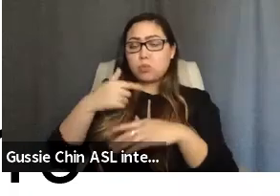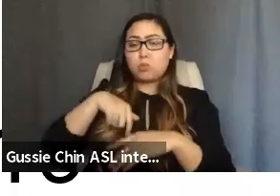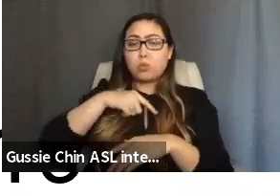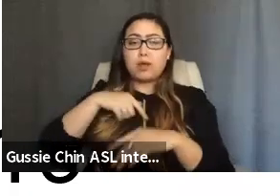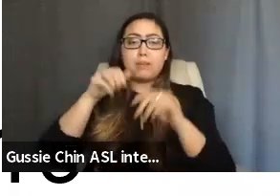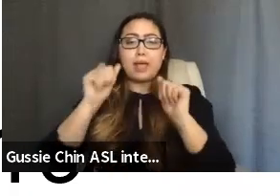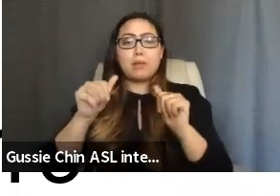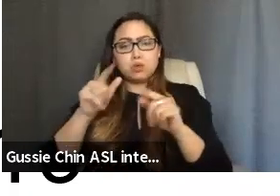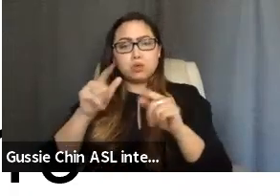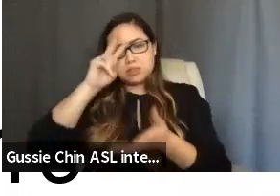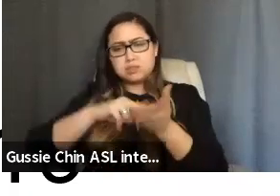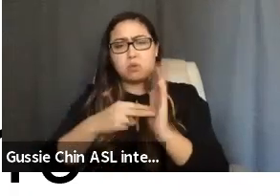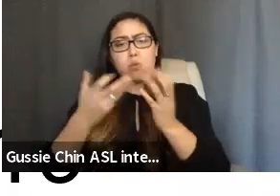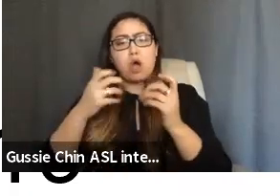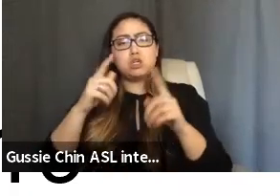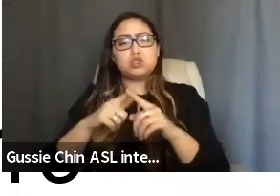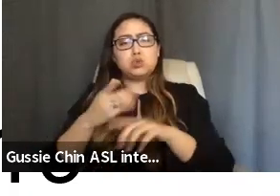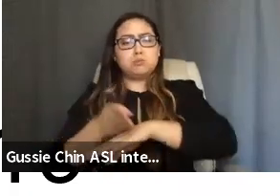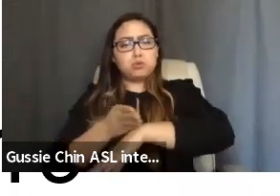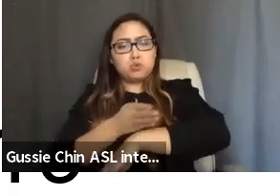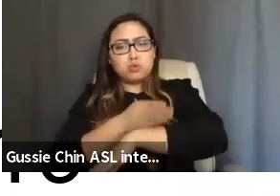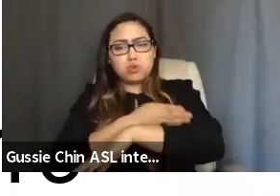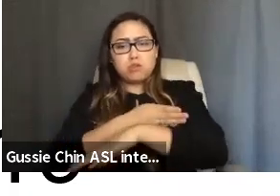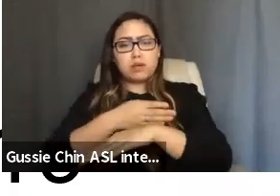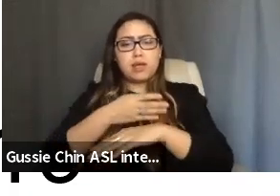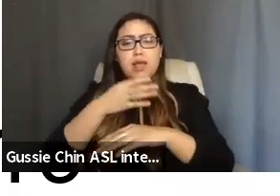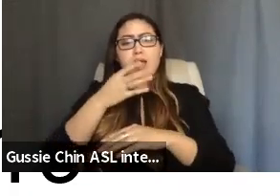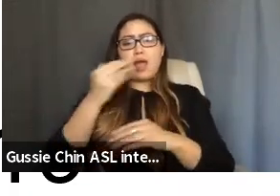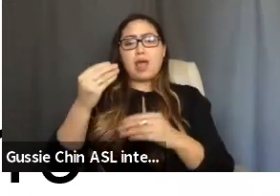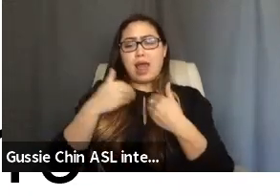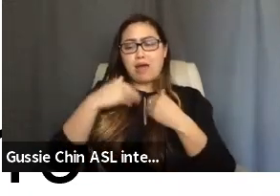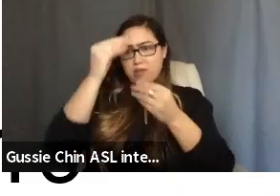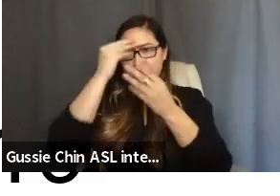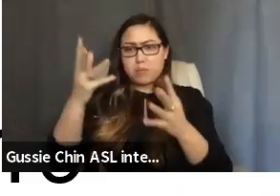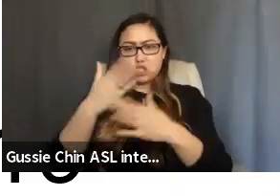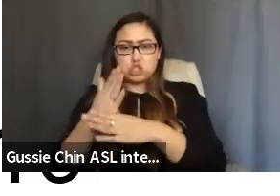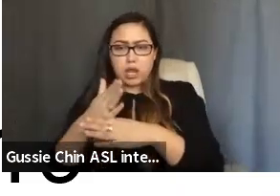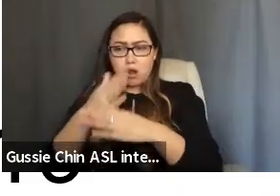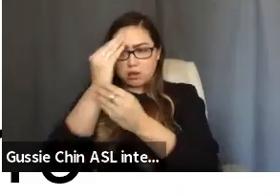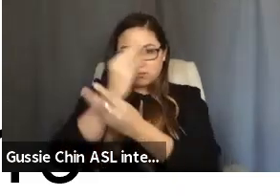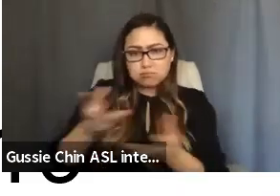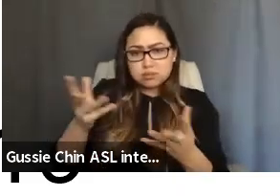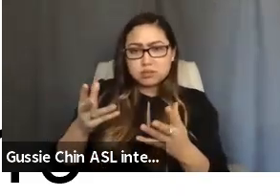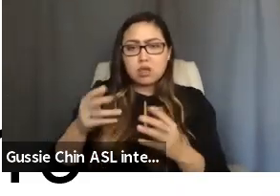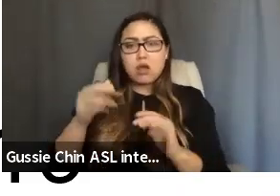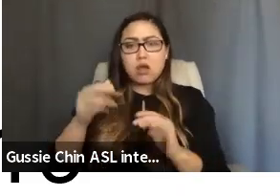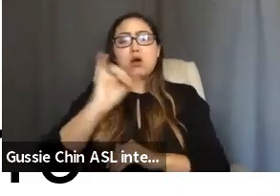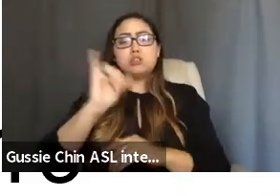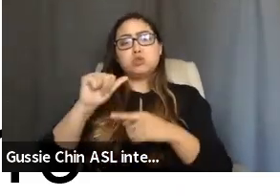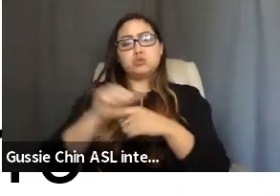in the training areas. And so even part of those response teams we're looking at the information